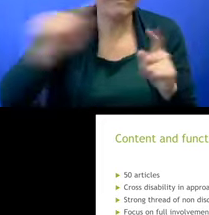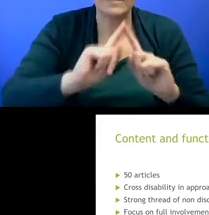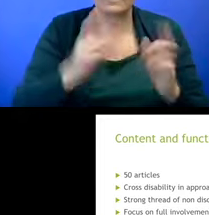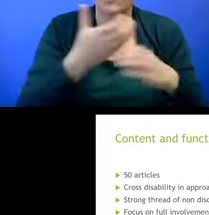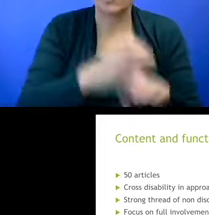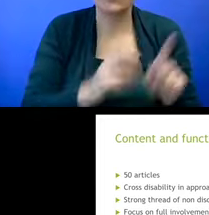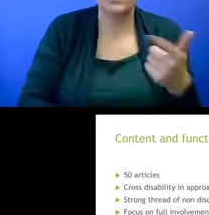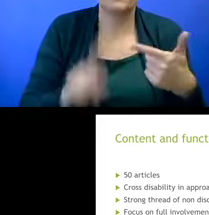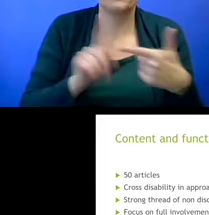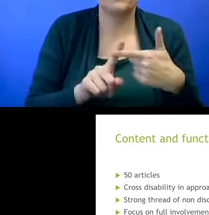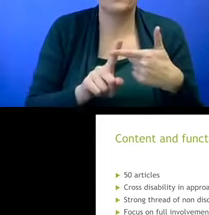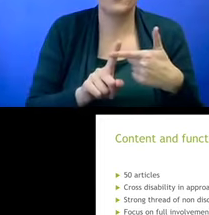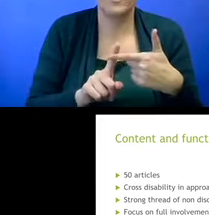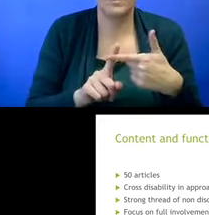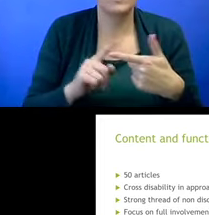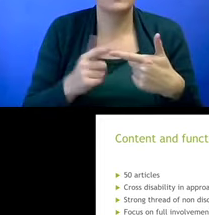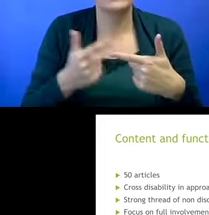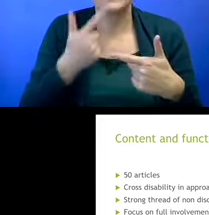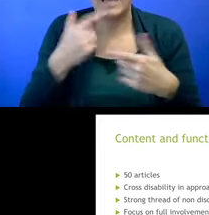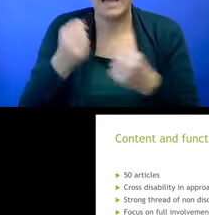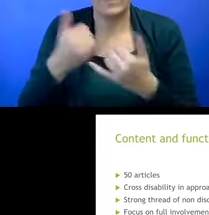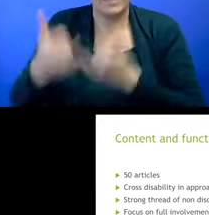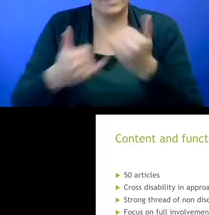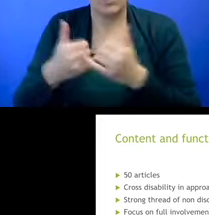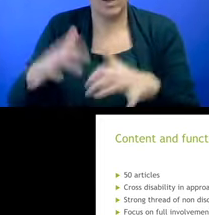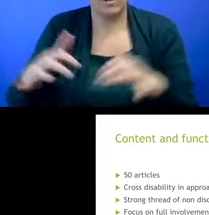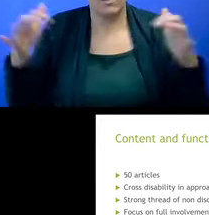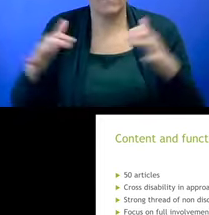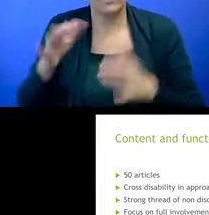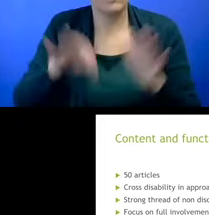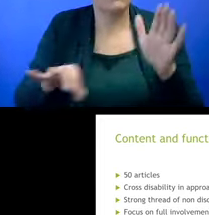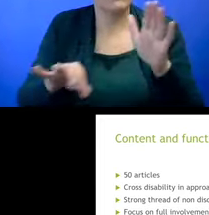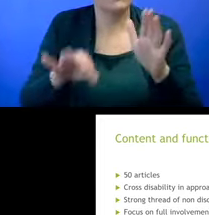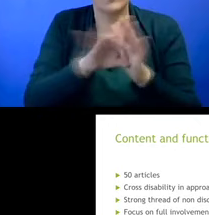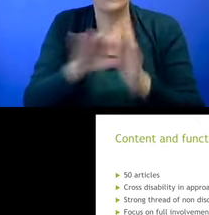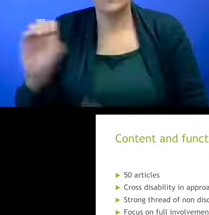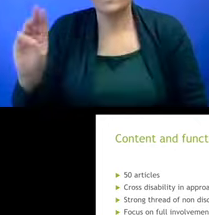Secondly, we have what's known as the annual conference of state parties.